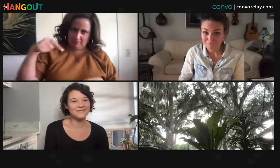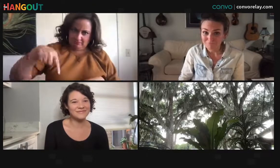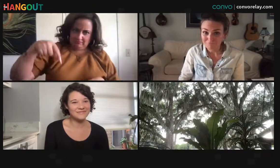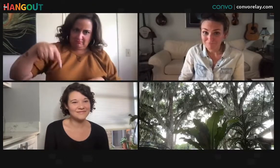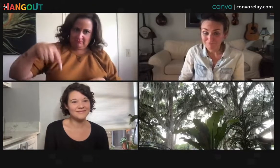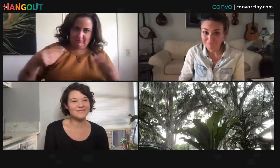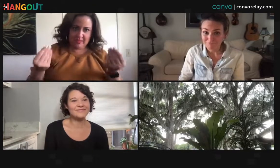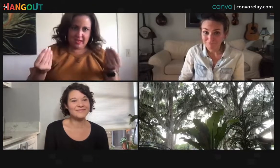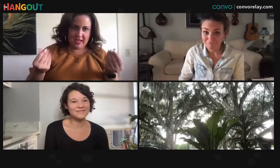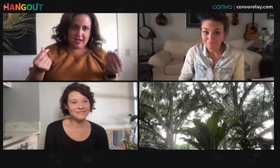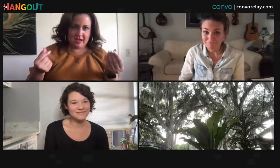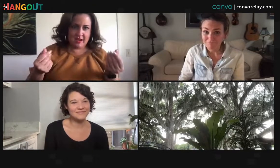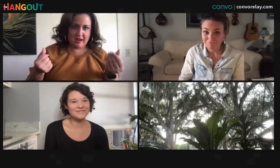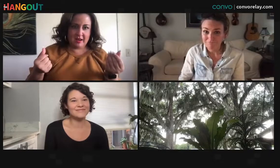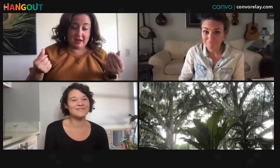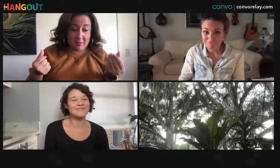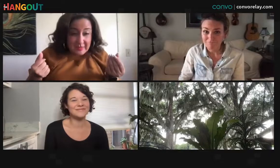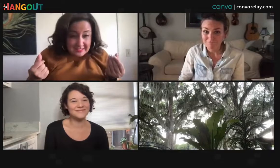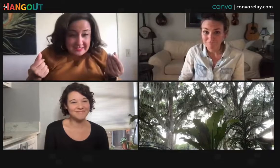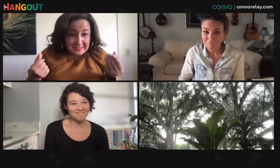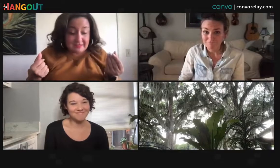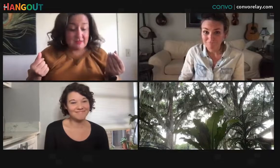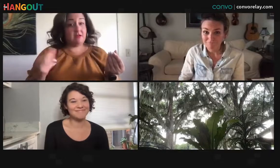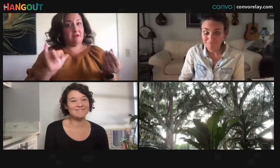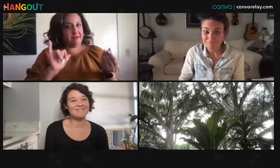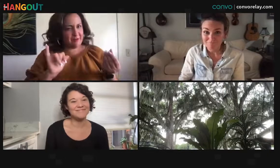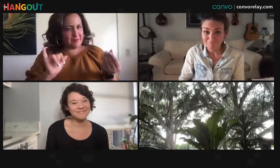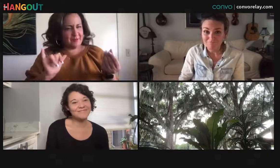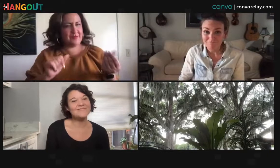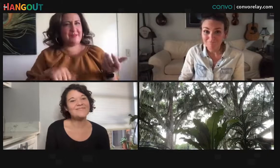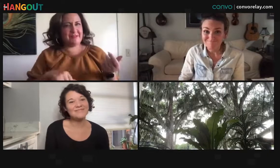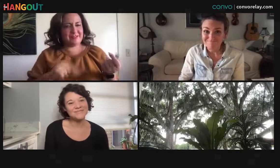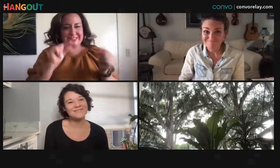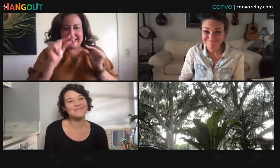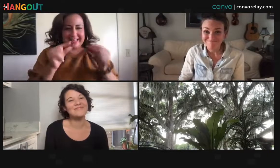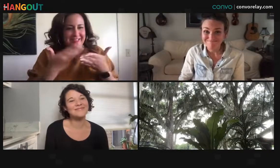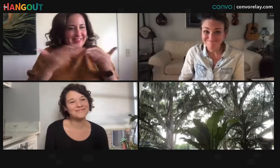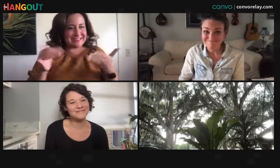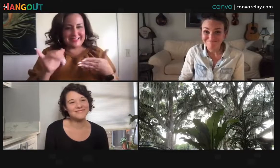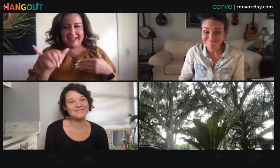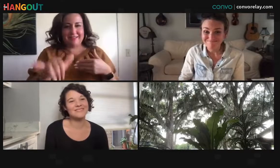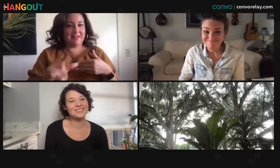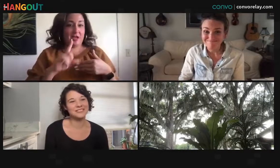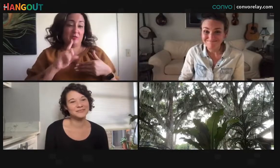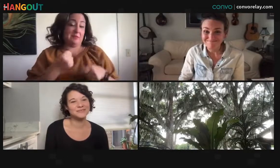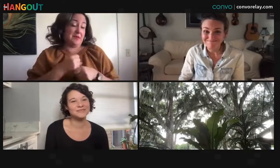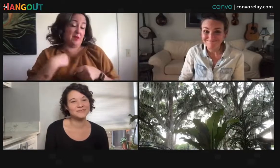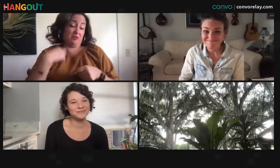no it was from stage i'm sorry sage that was harvested from the local land so